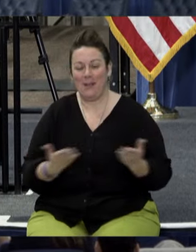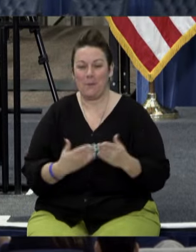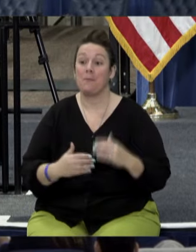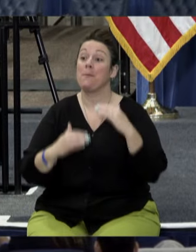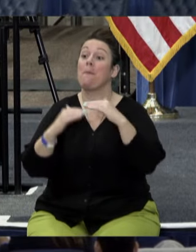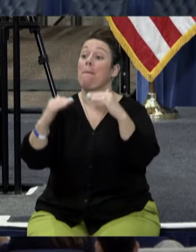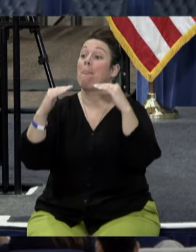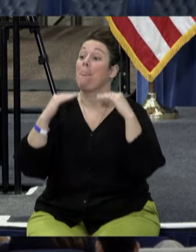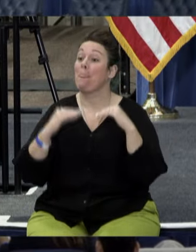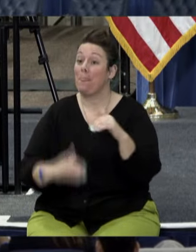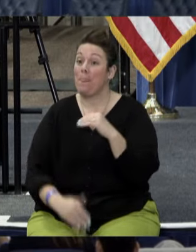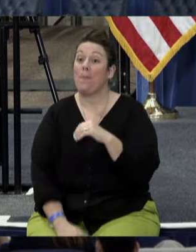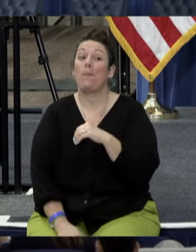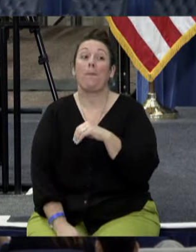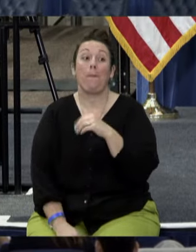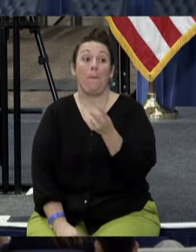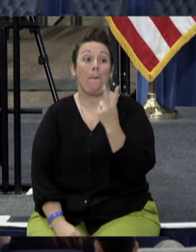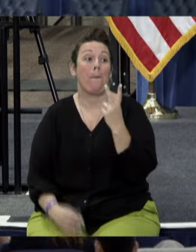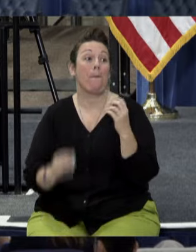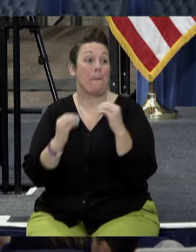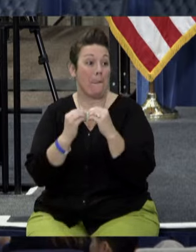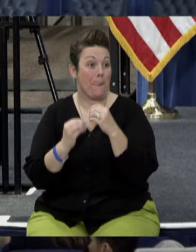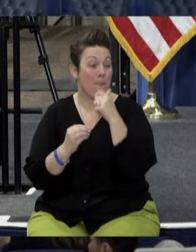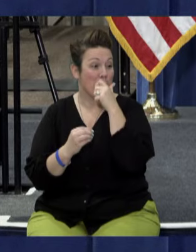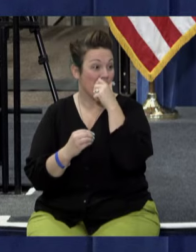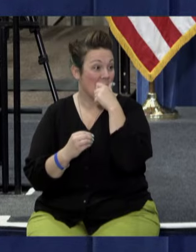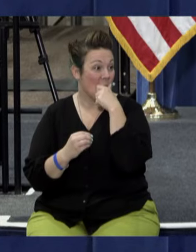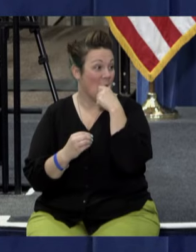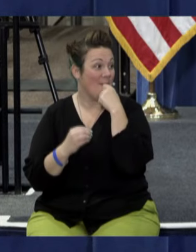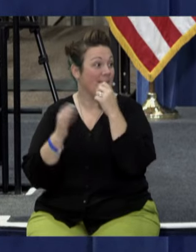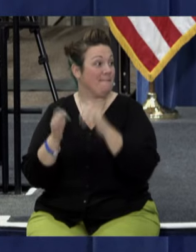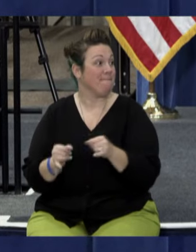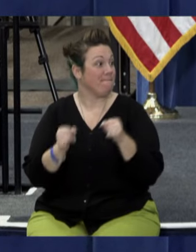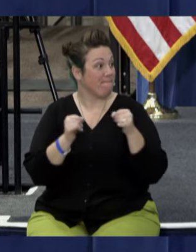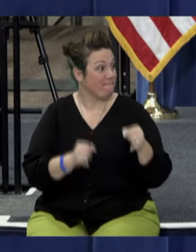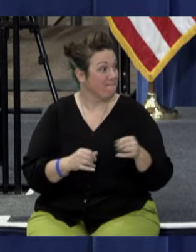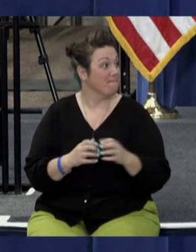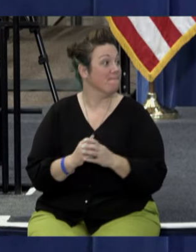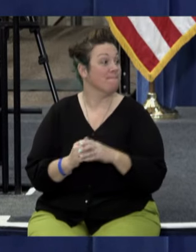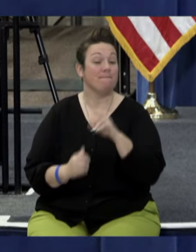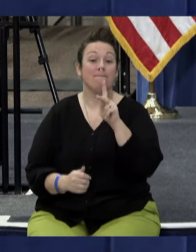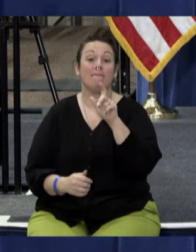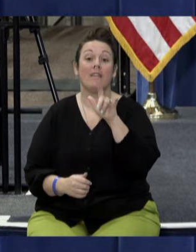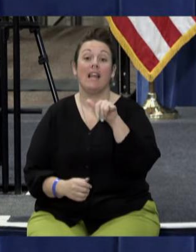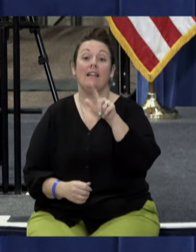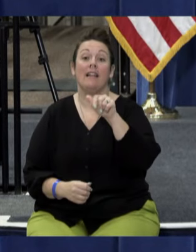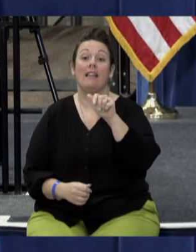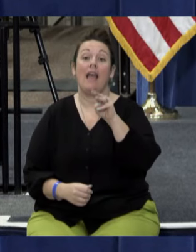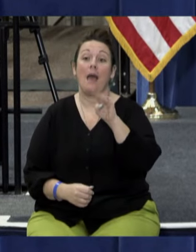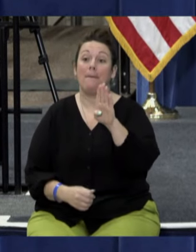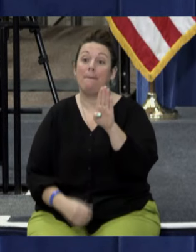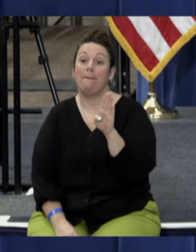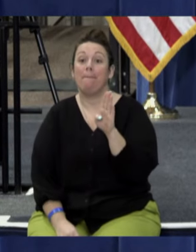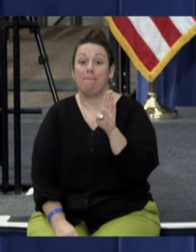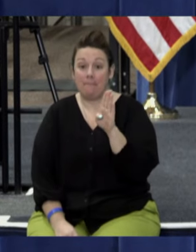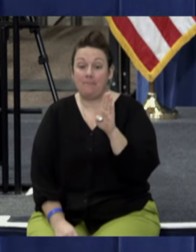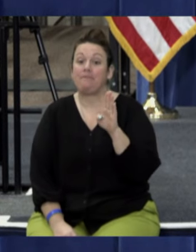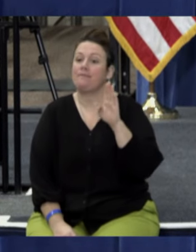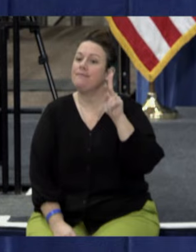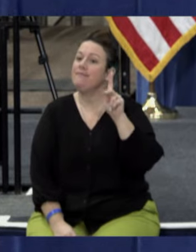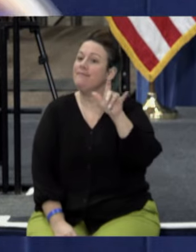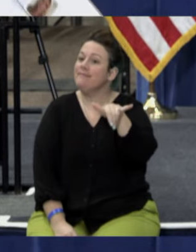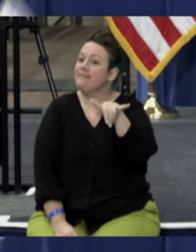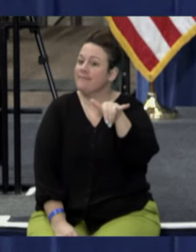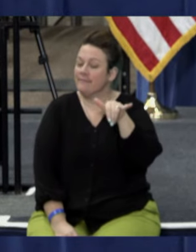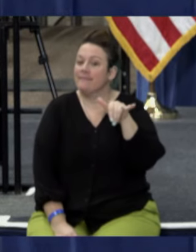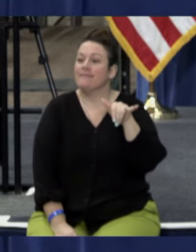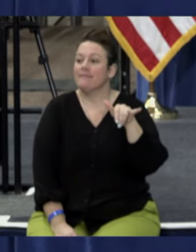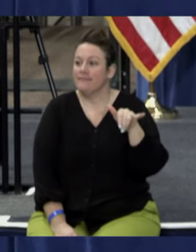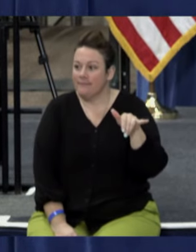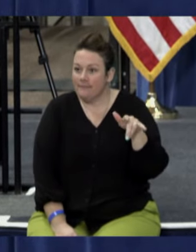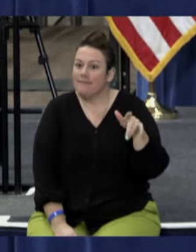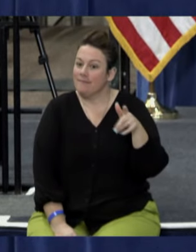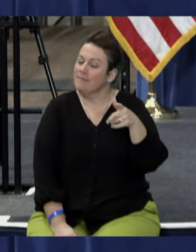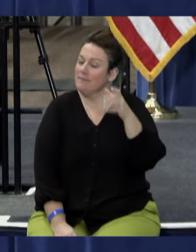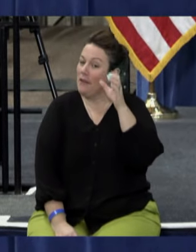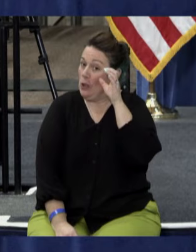from two other individuals. First is Kelly Lamb. Now, Kelly -- you're going to hear about this. She